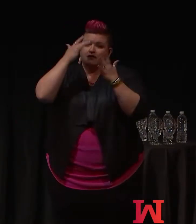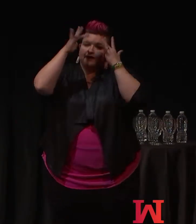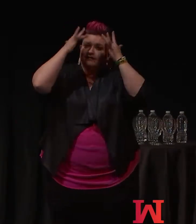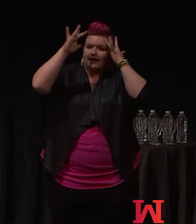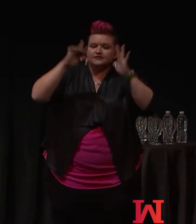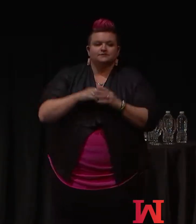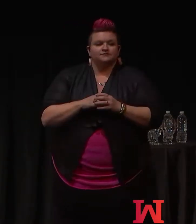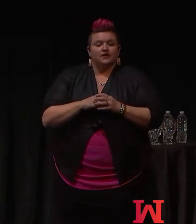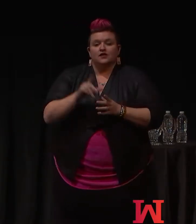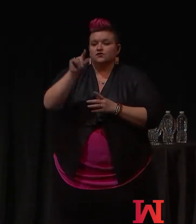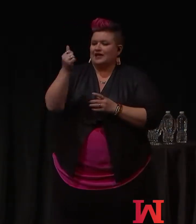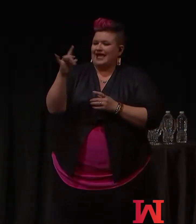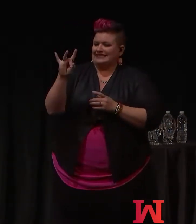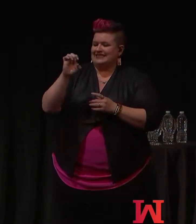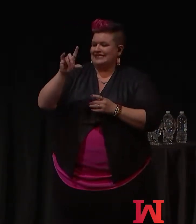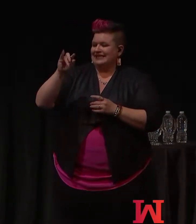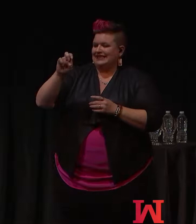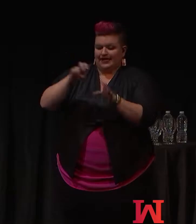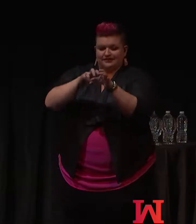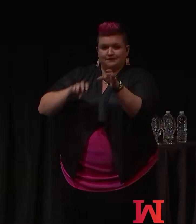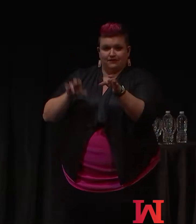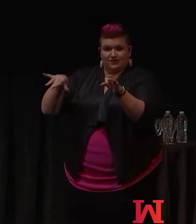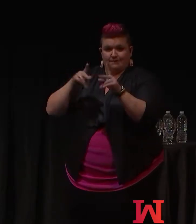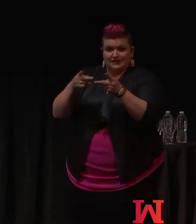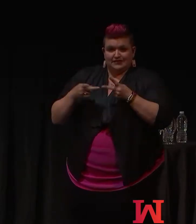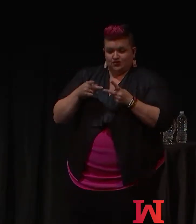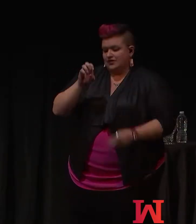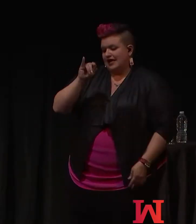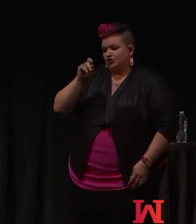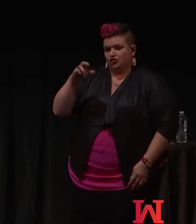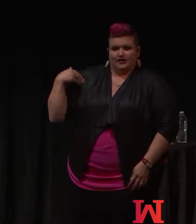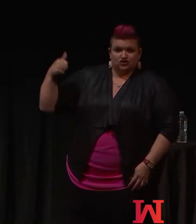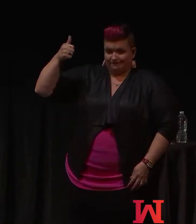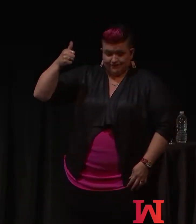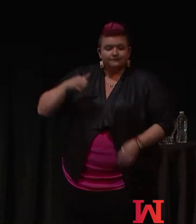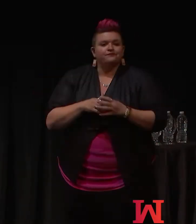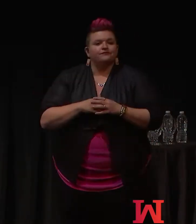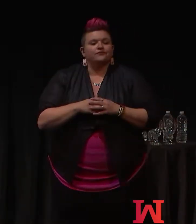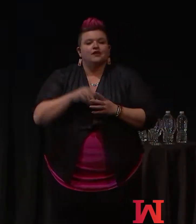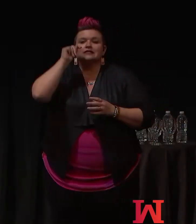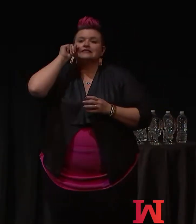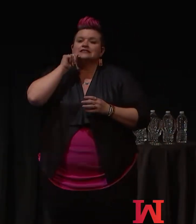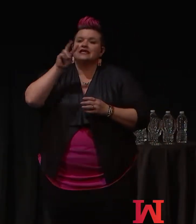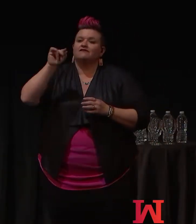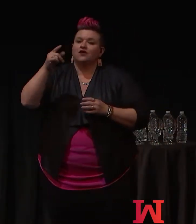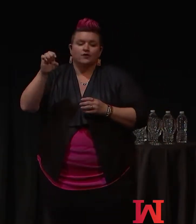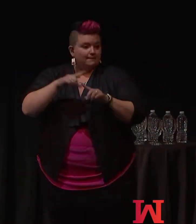In 2018, Elaine stepped down from her position as editor-in-chief at Teen Vogue, but not before she